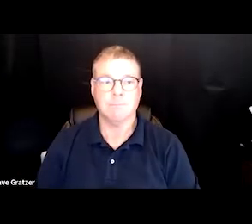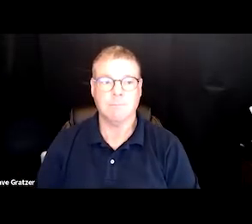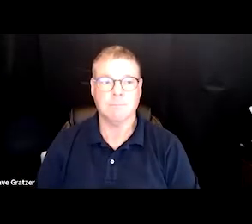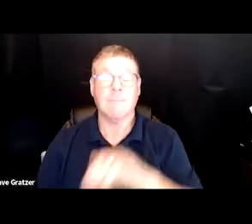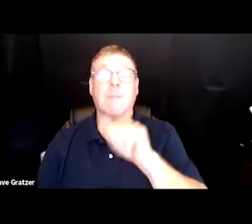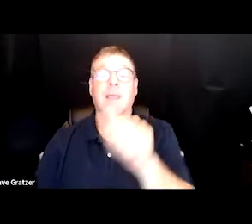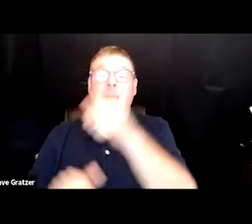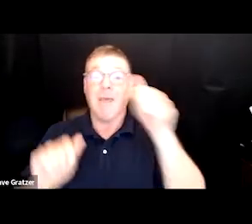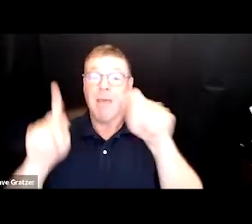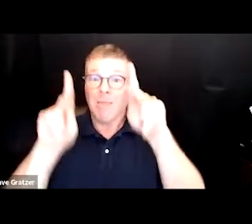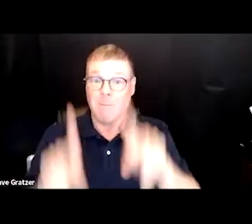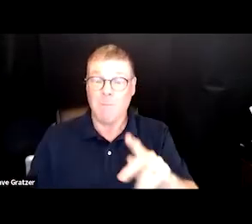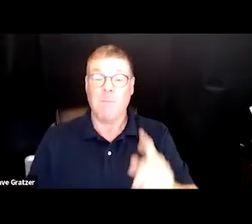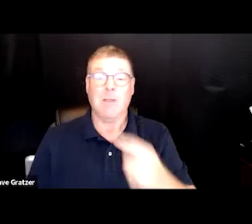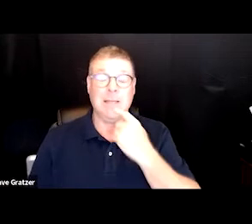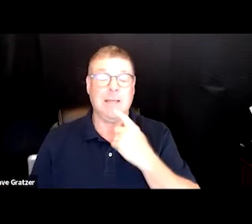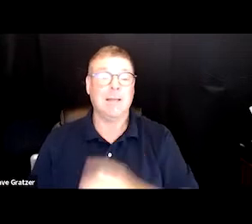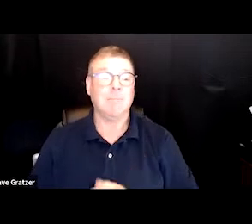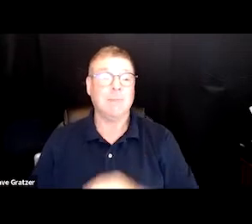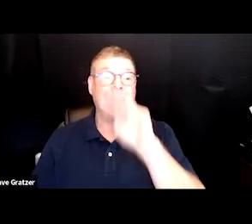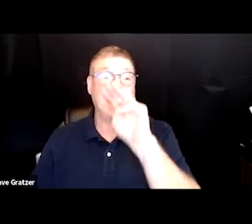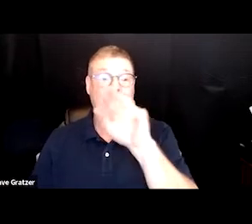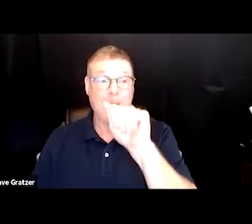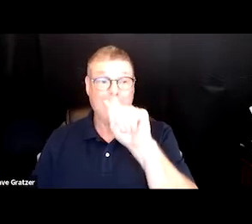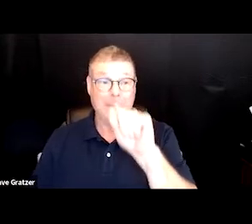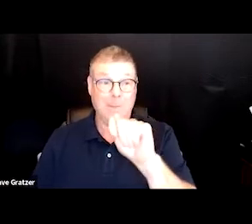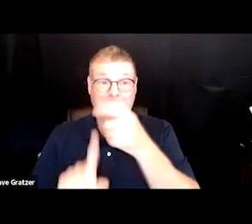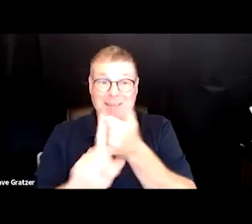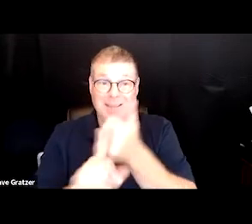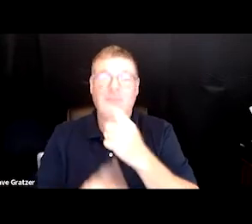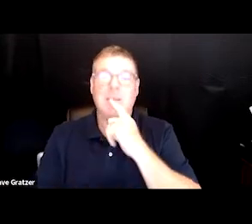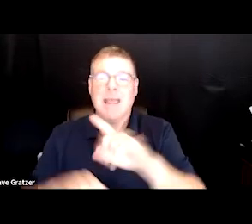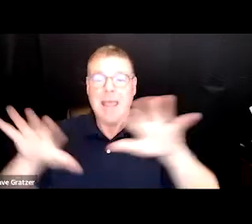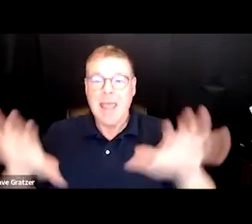Another participant we heard from said, MAT itself as a singular act is a pointless gesture